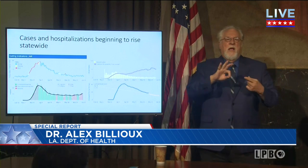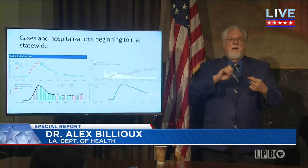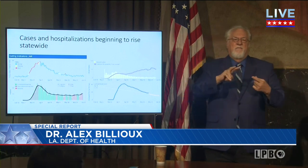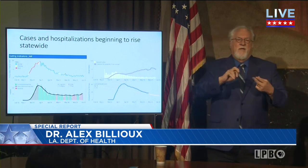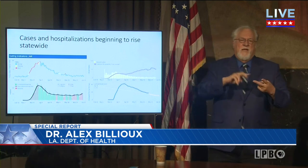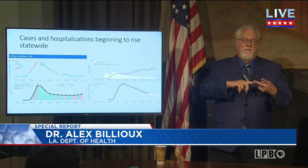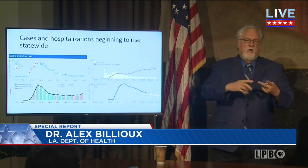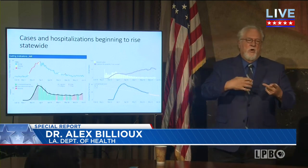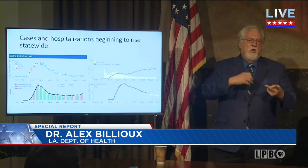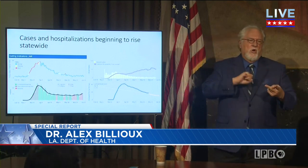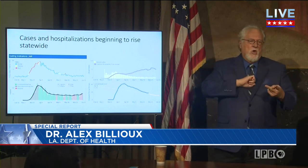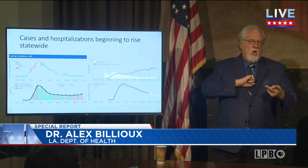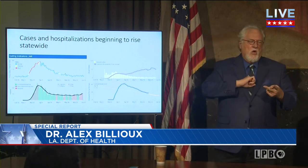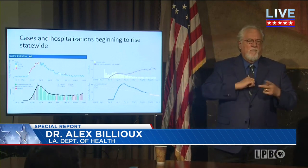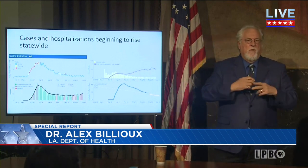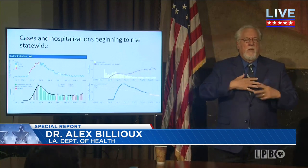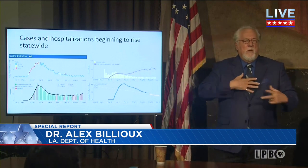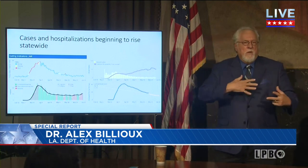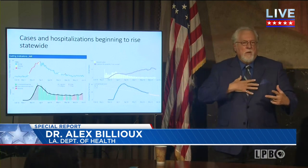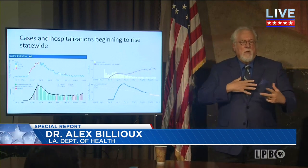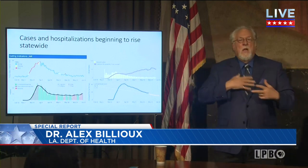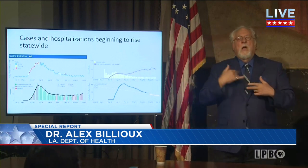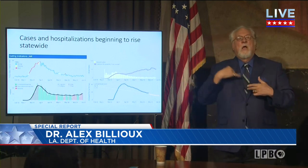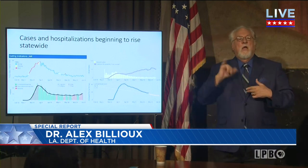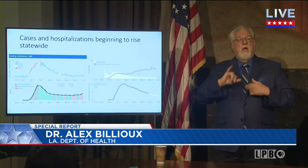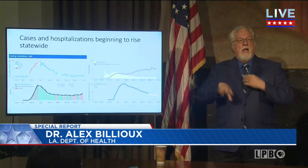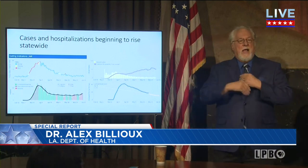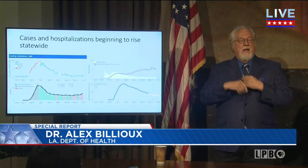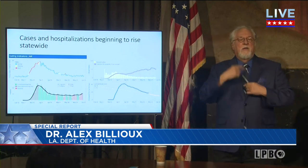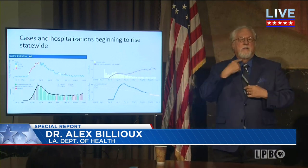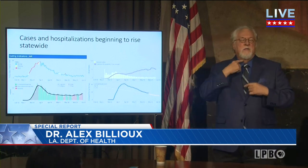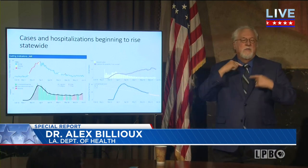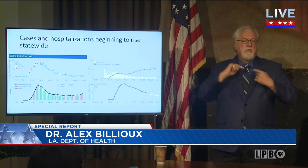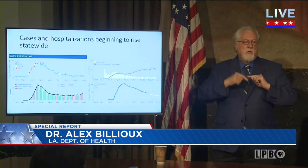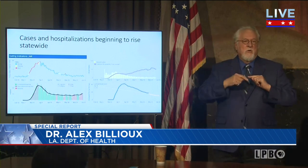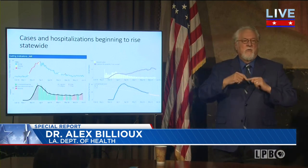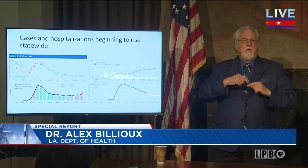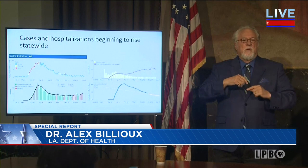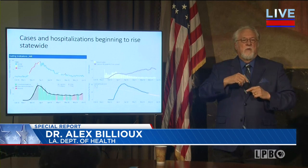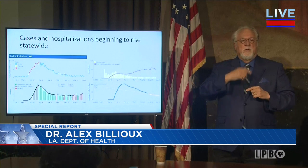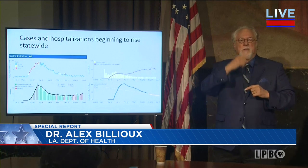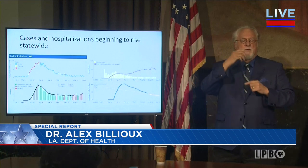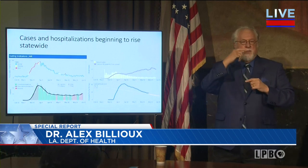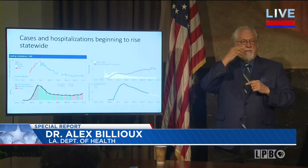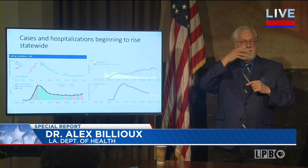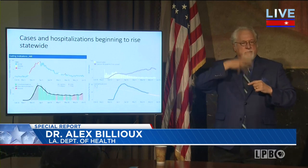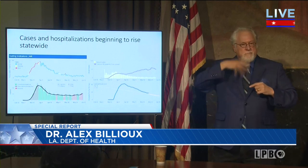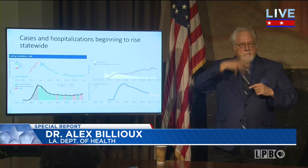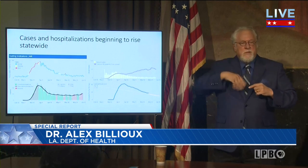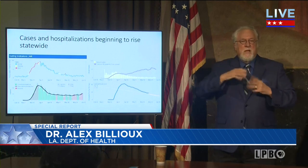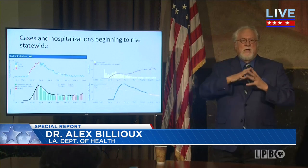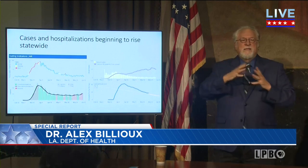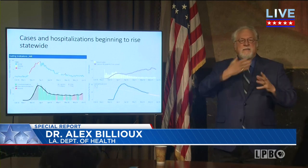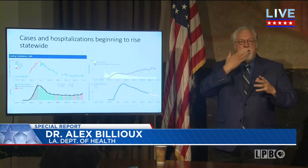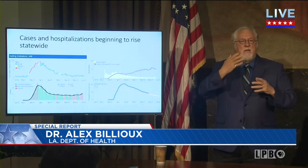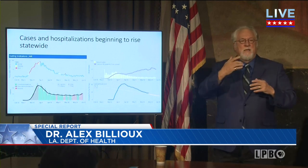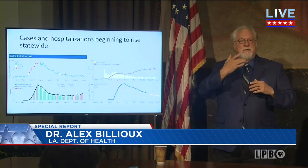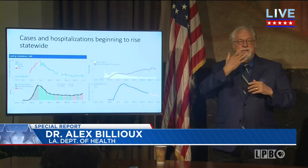THIS IS SYNDROMEX SURVEILLANCE. THESE LAWYER PEOPLE SHOWING UP TO THE EMERGENCY DEPARTMENT WIFE SYMPTOMS OF COVID.